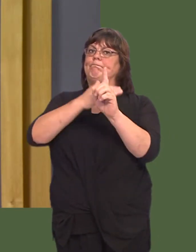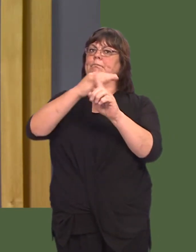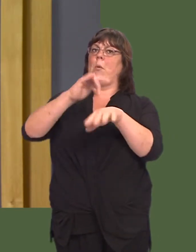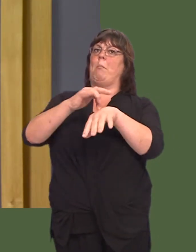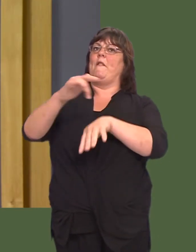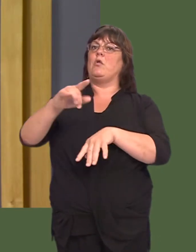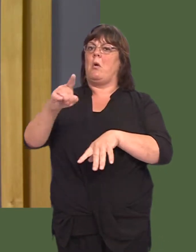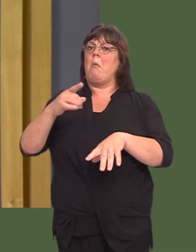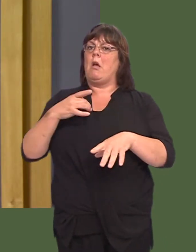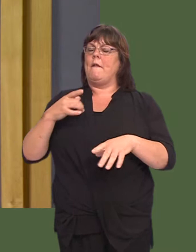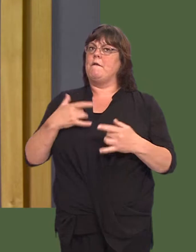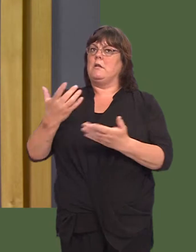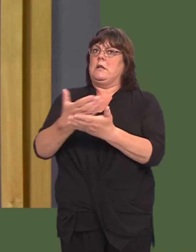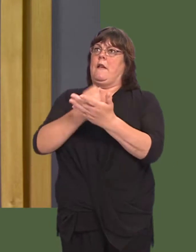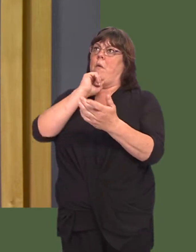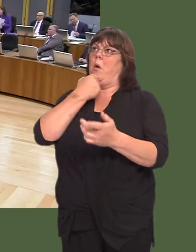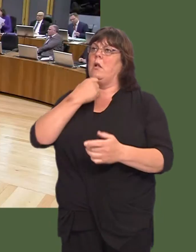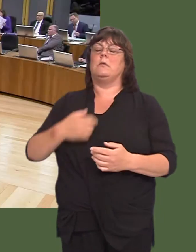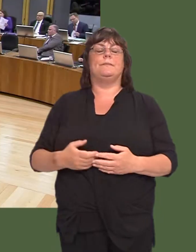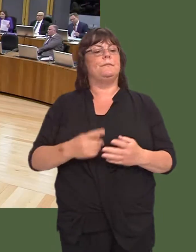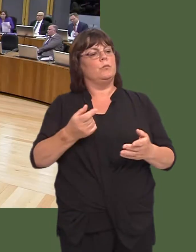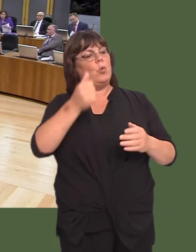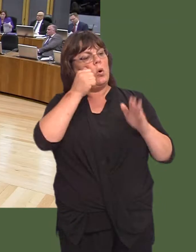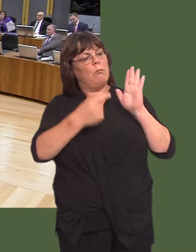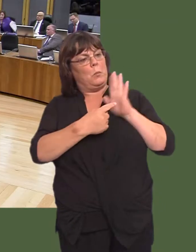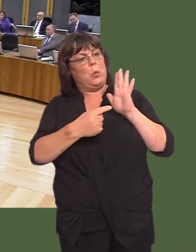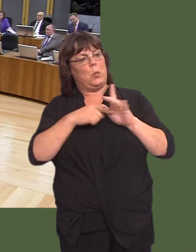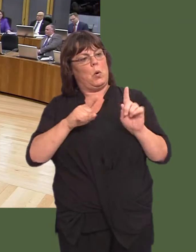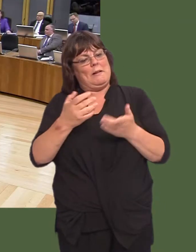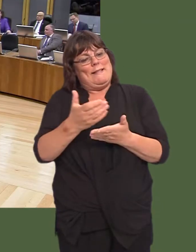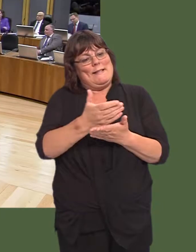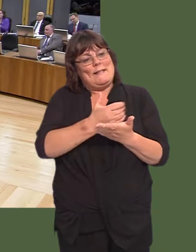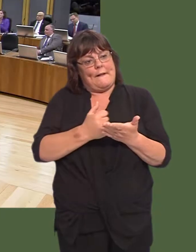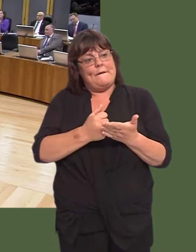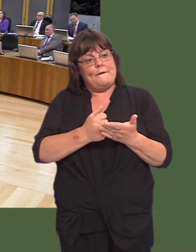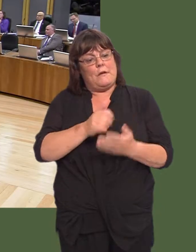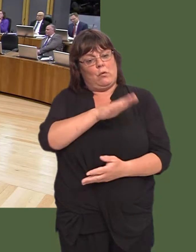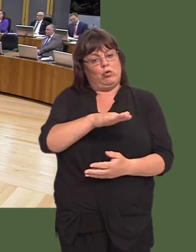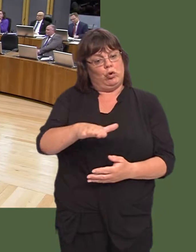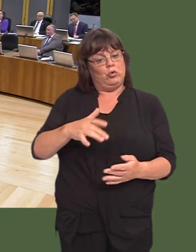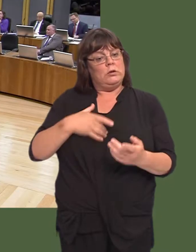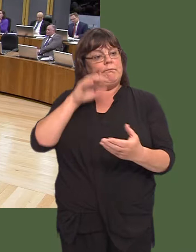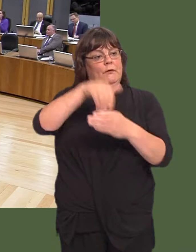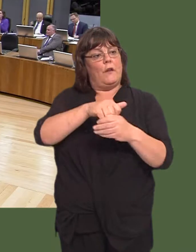level, are able to do so safely? Carwyn Jones: We know that a safe environment is crucial for children and young people if they want to enjoy sport.